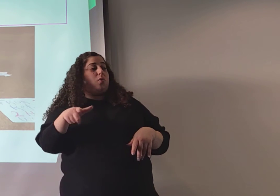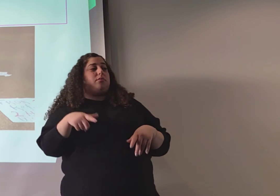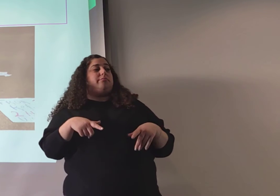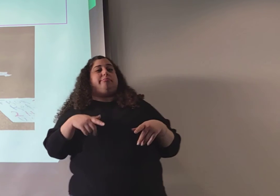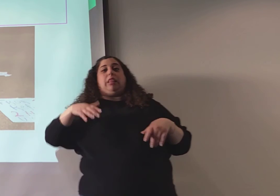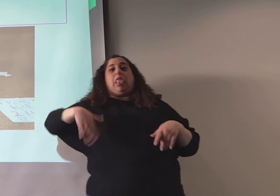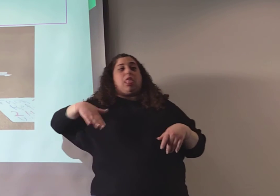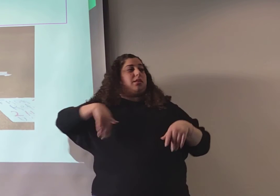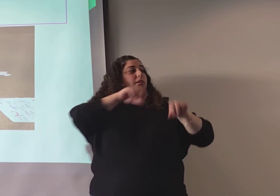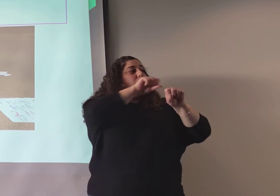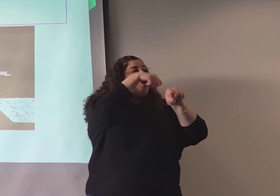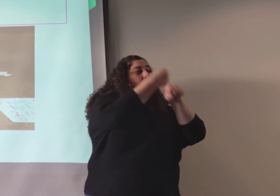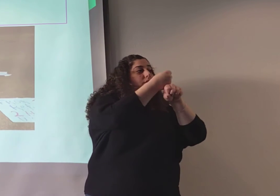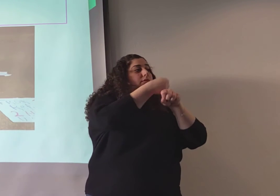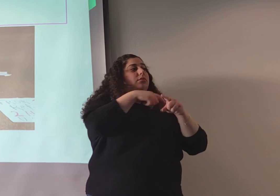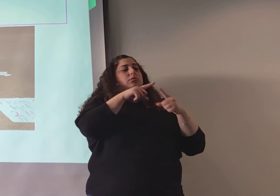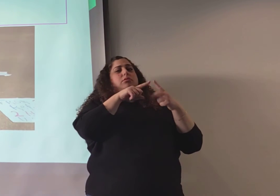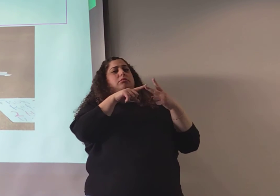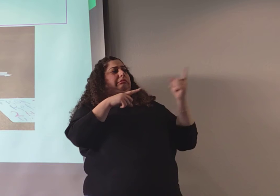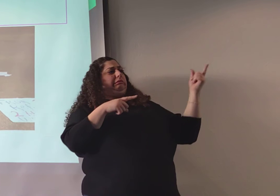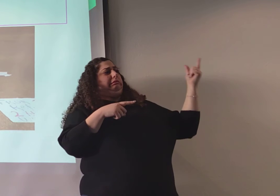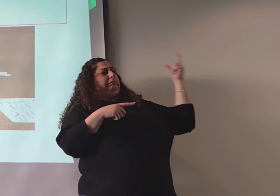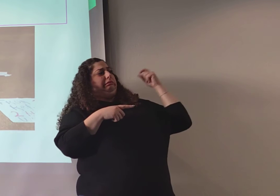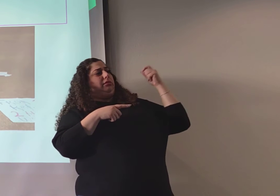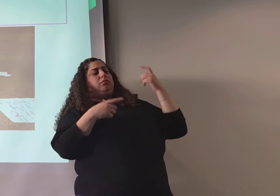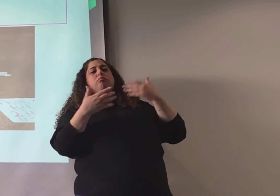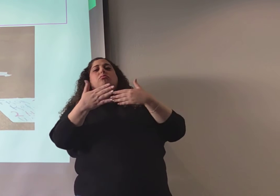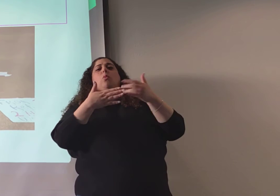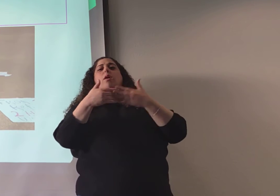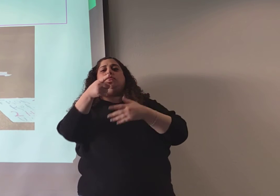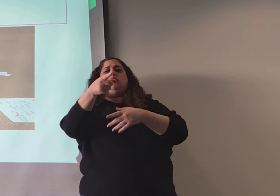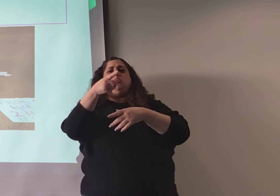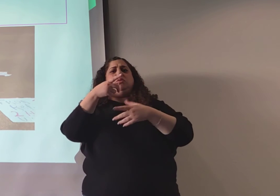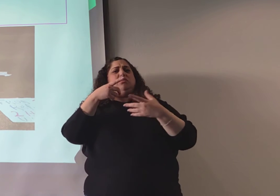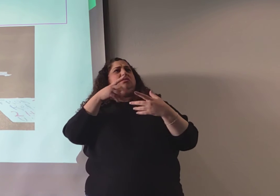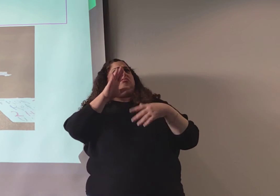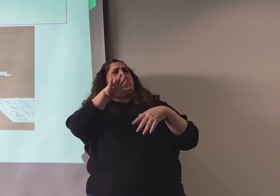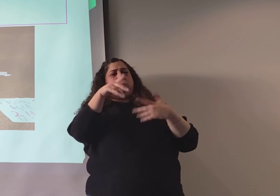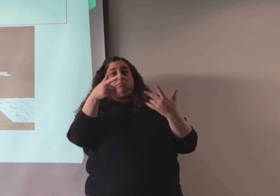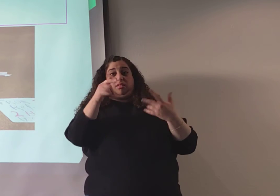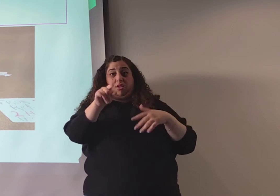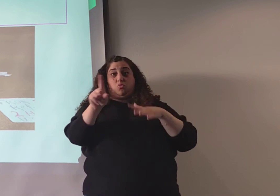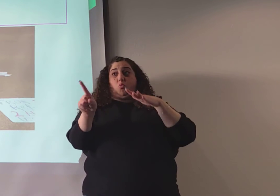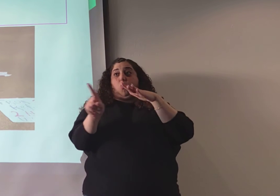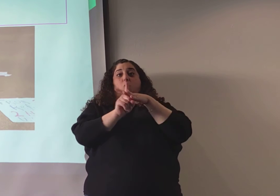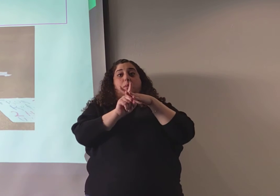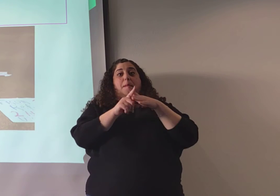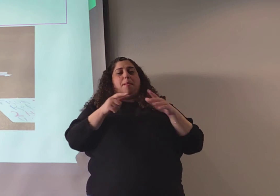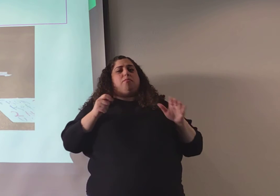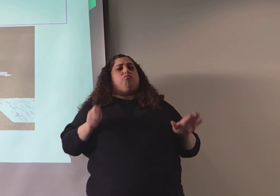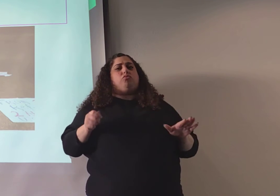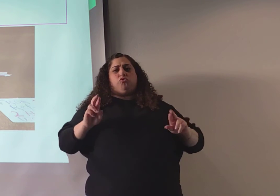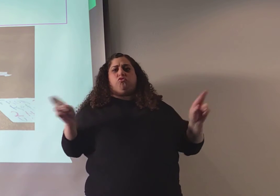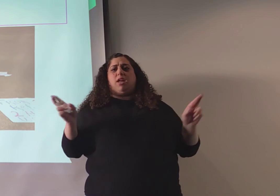didn't have working plumbing, or working air conditioner, or heating units.